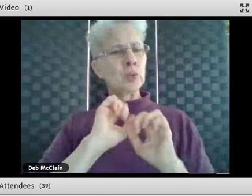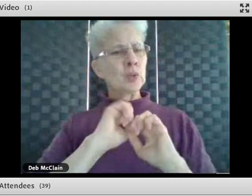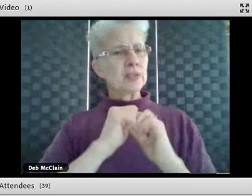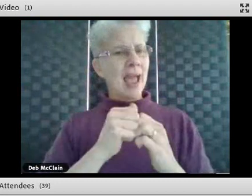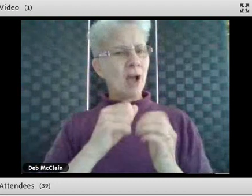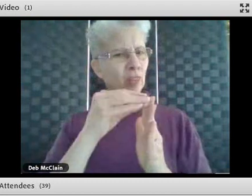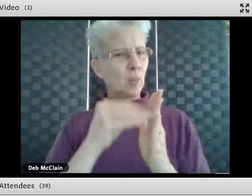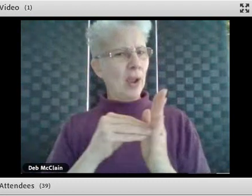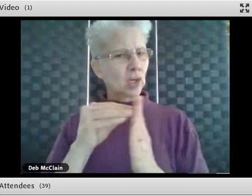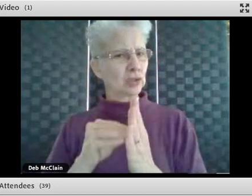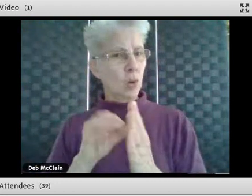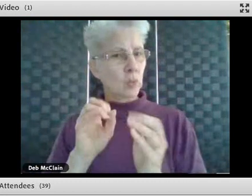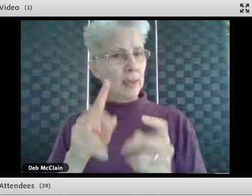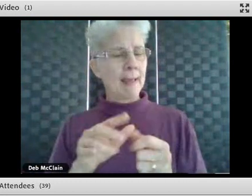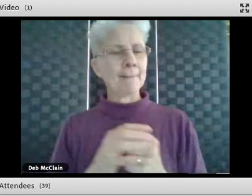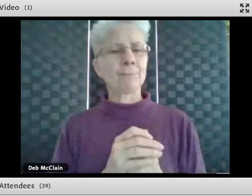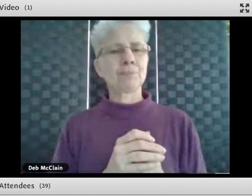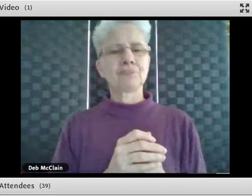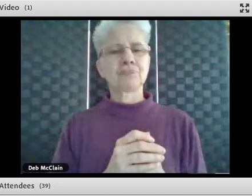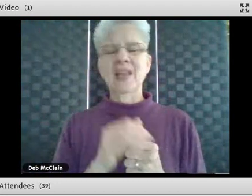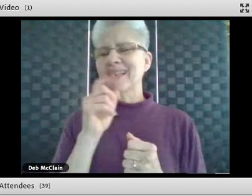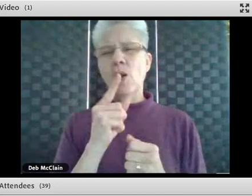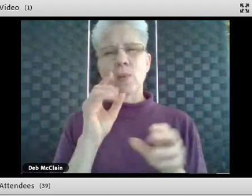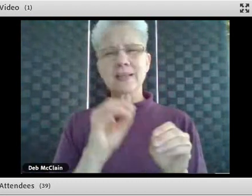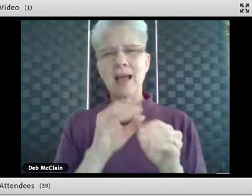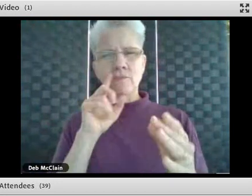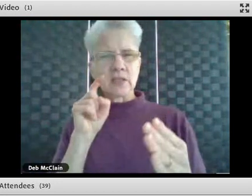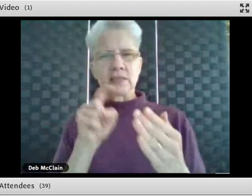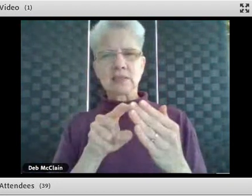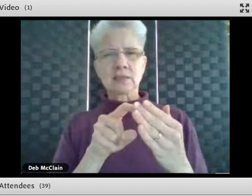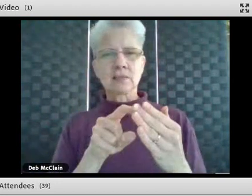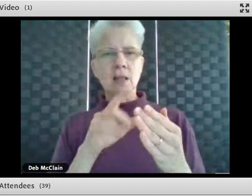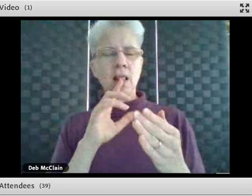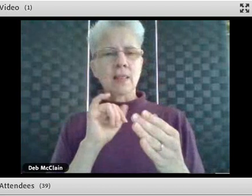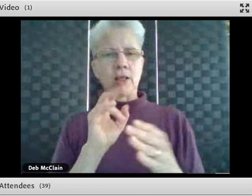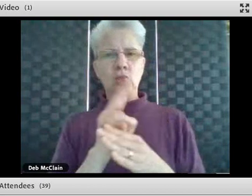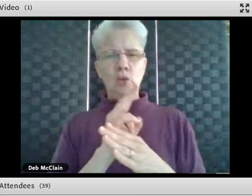So it's not always obvious from the user point of view,